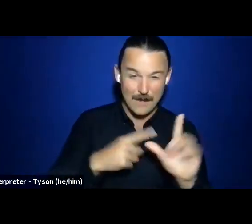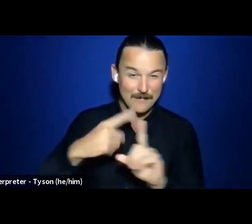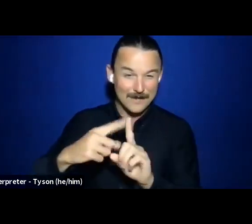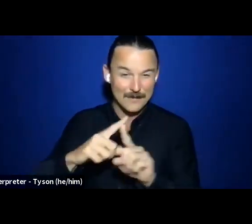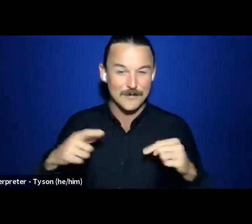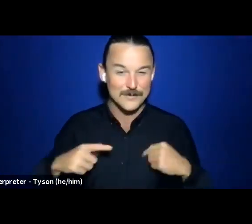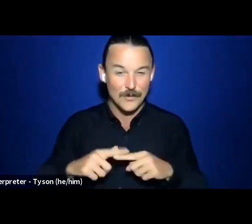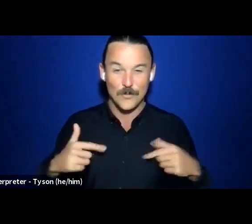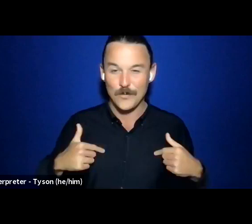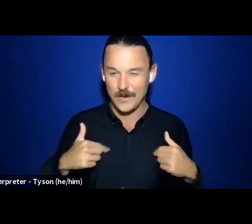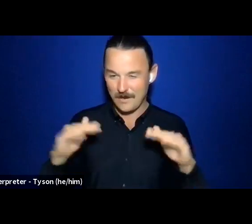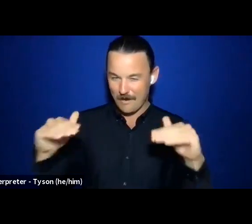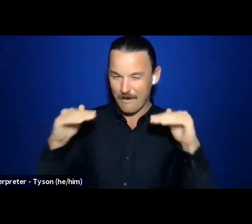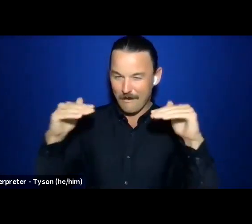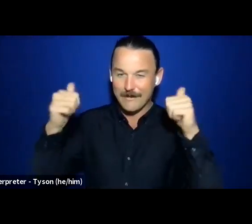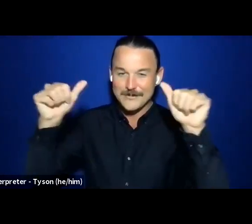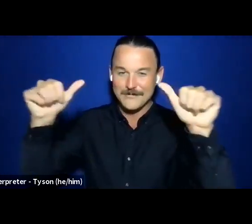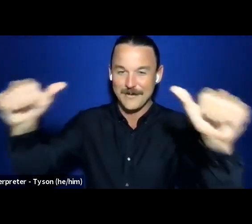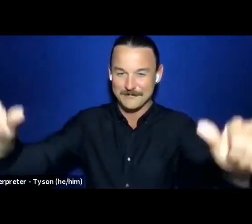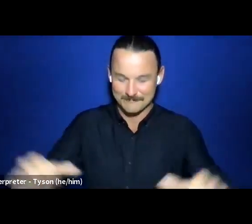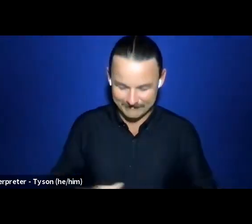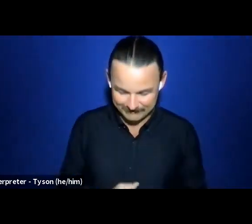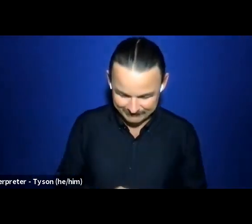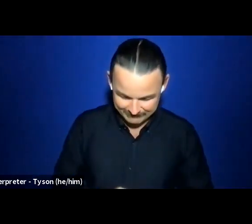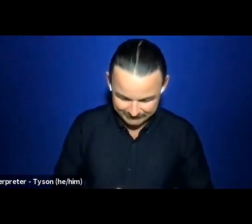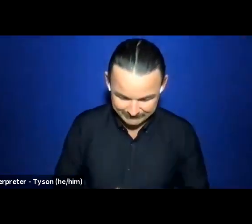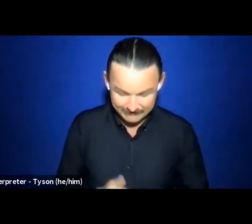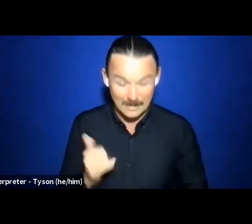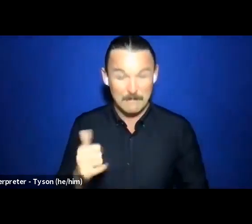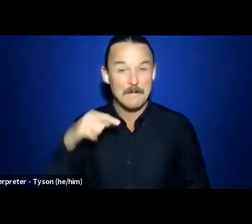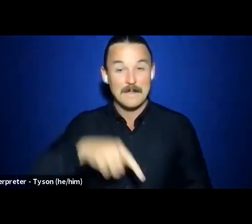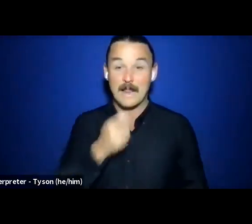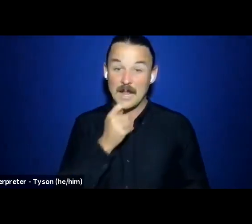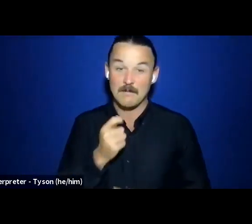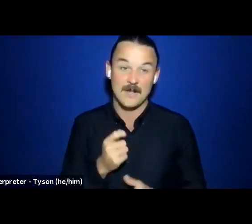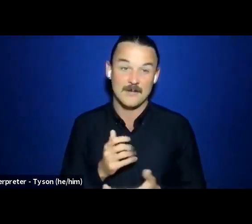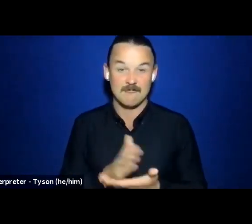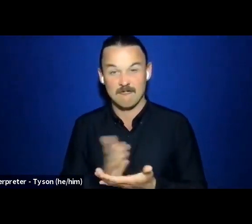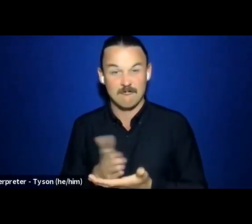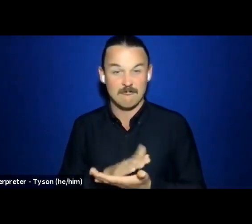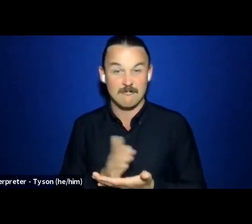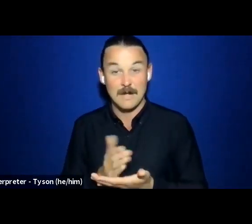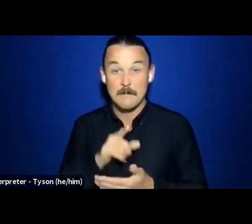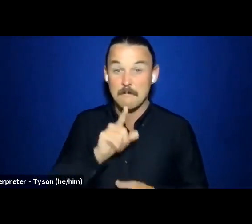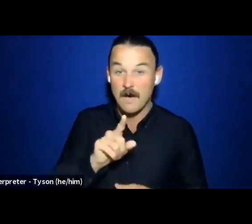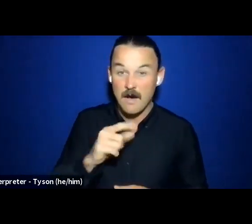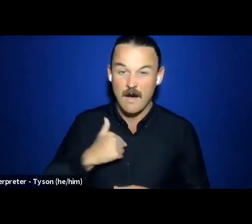clearly shows where high achievers. Now maybe this is a controversial stance, but I